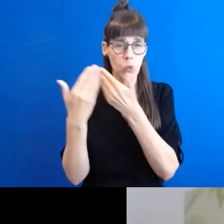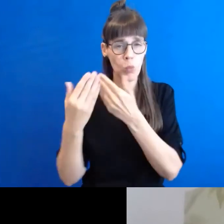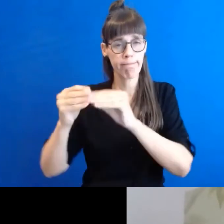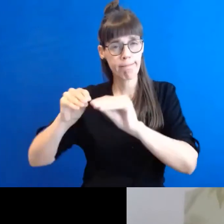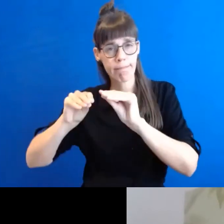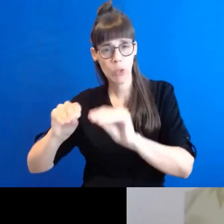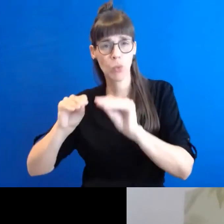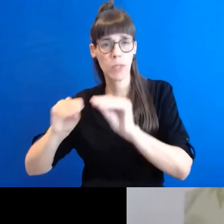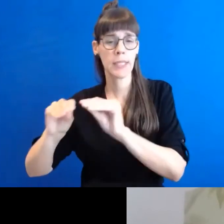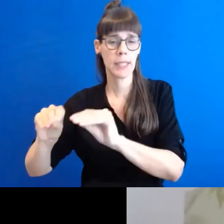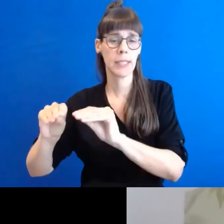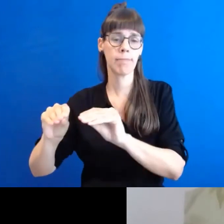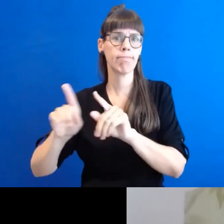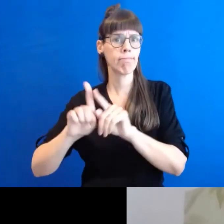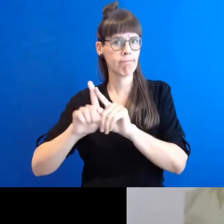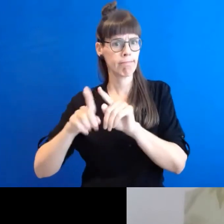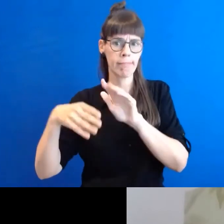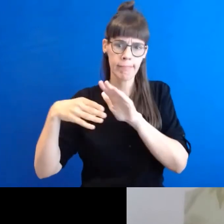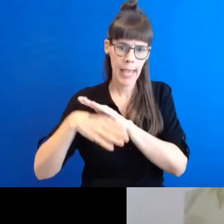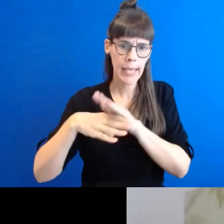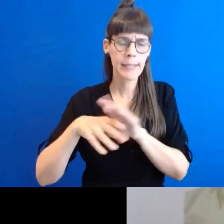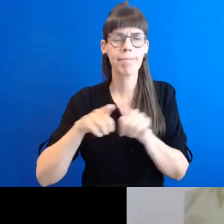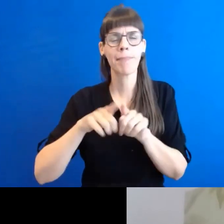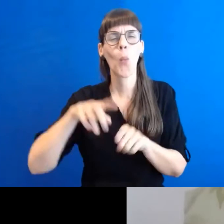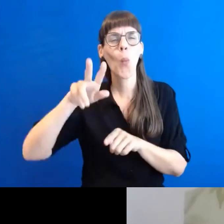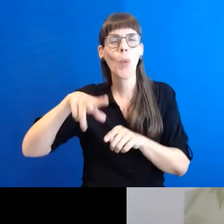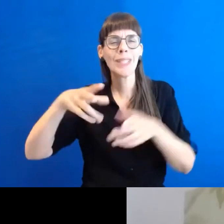s that were covered by UNHCR. As well as support